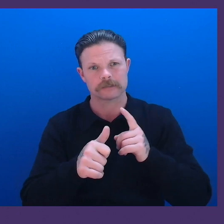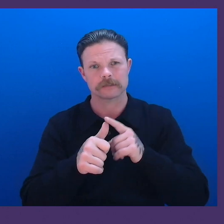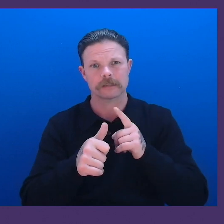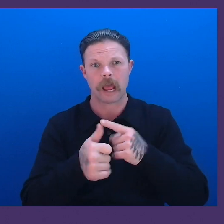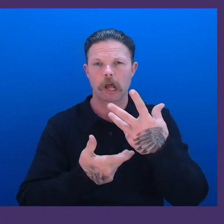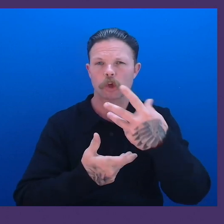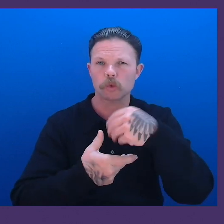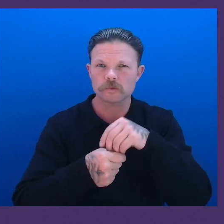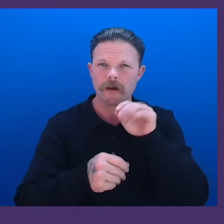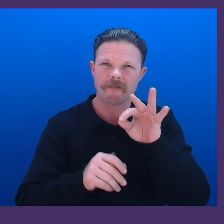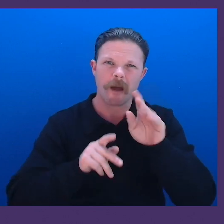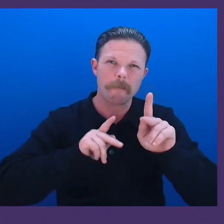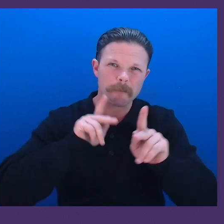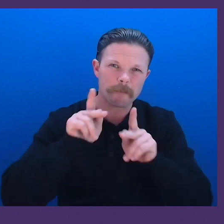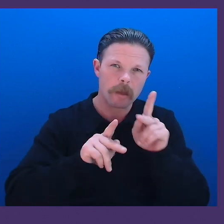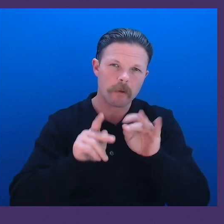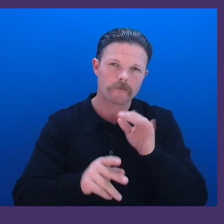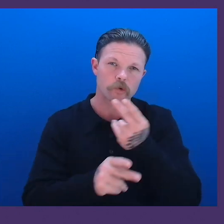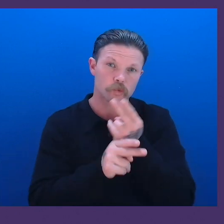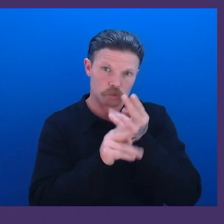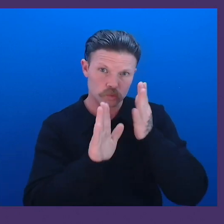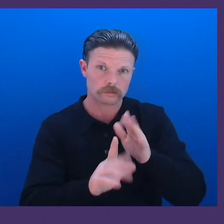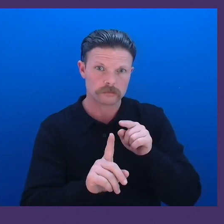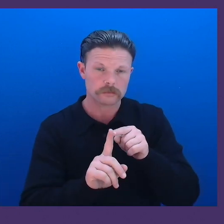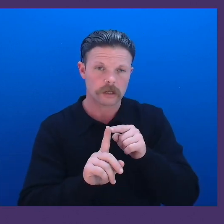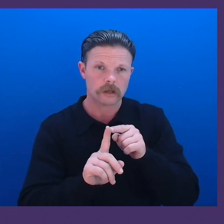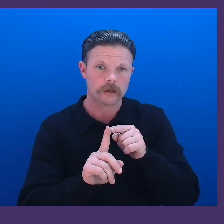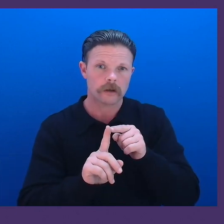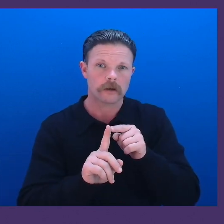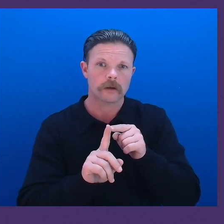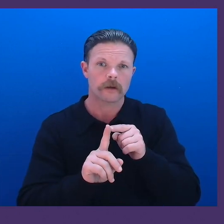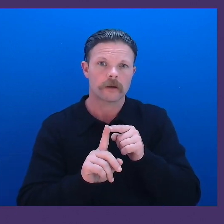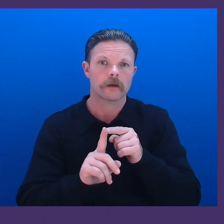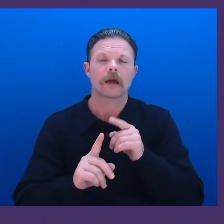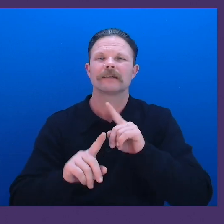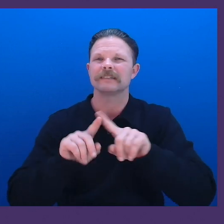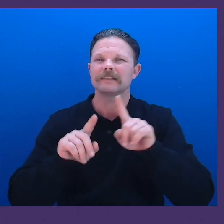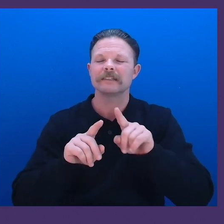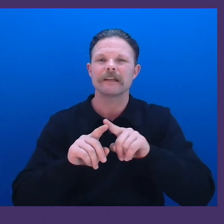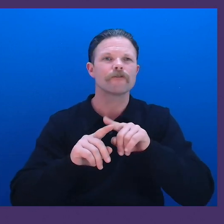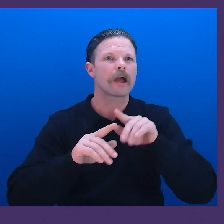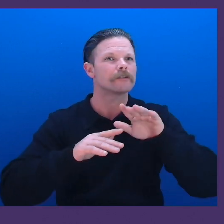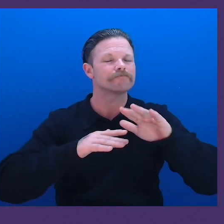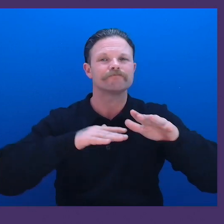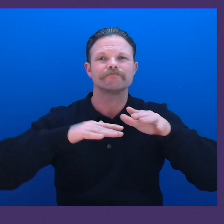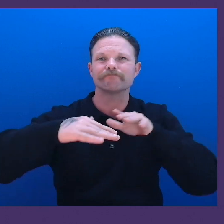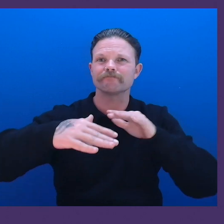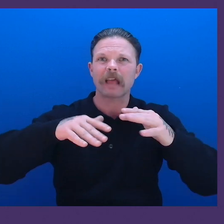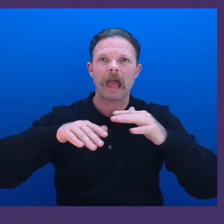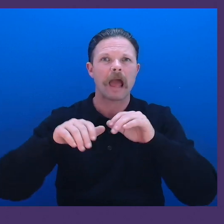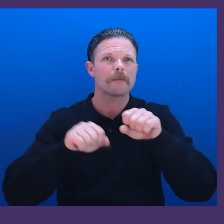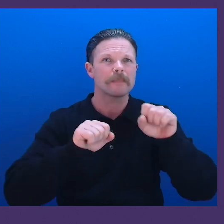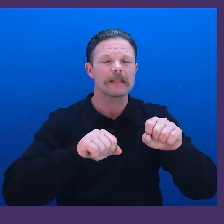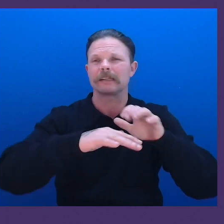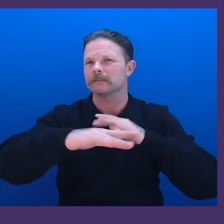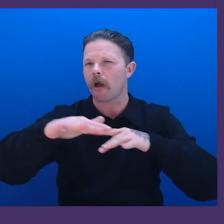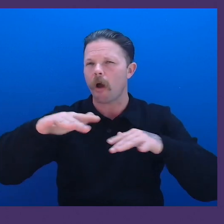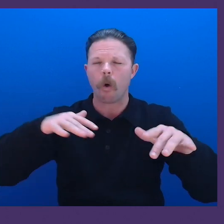with different demographics, with different abilities. Work on manual test creation.